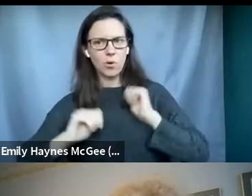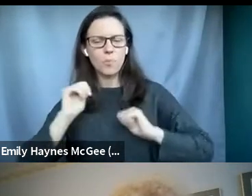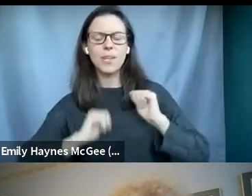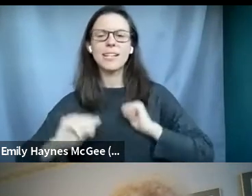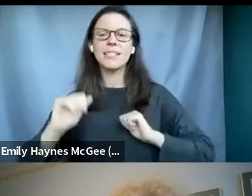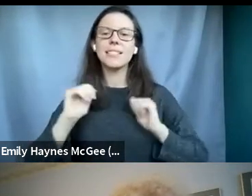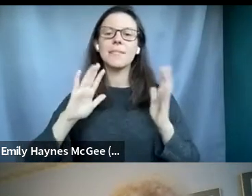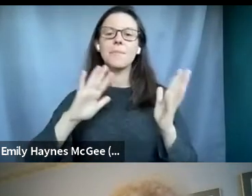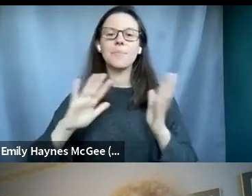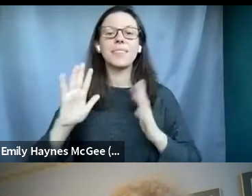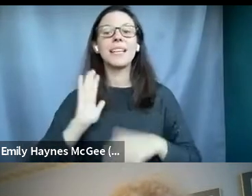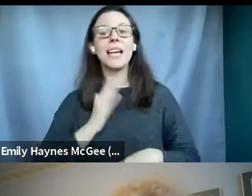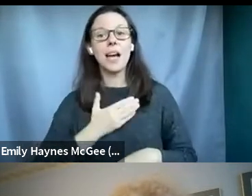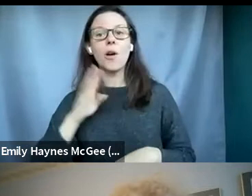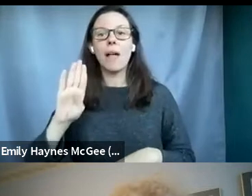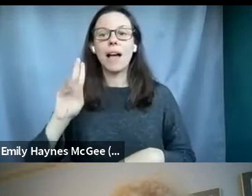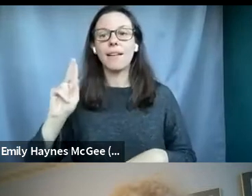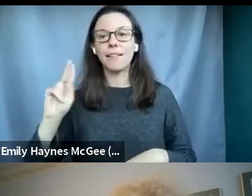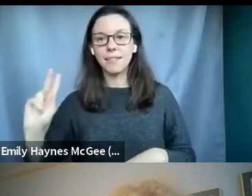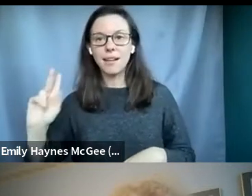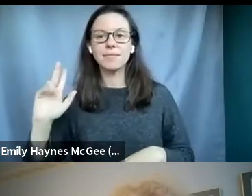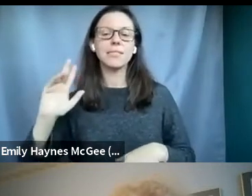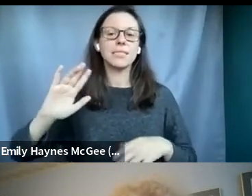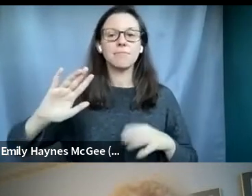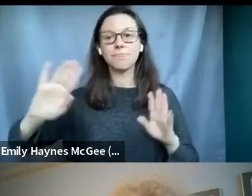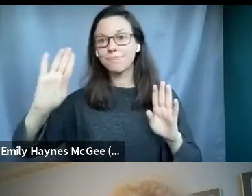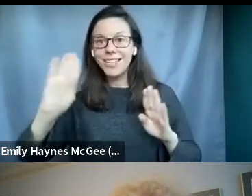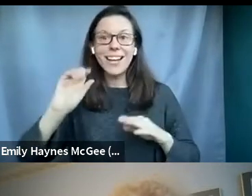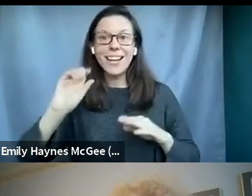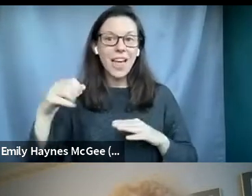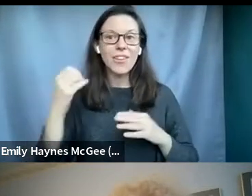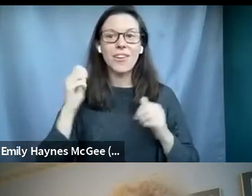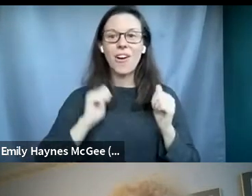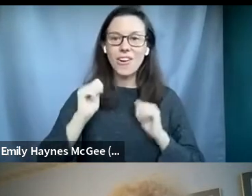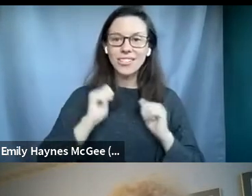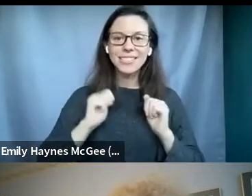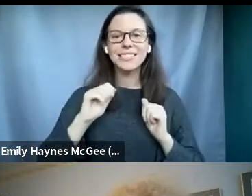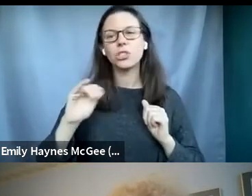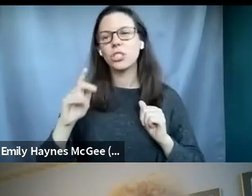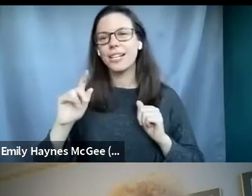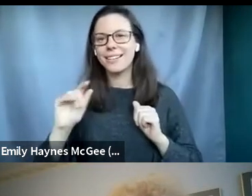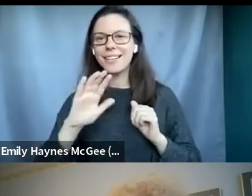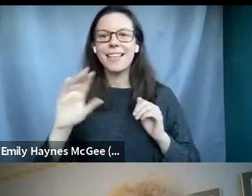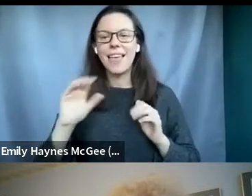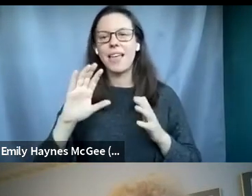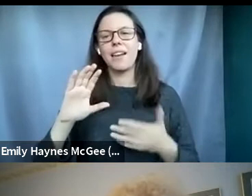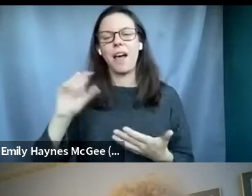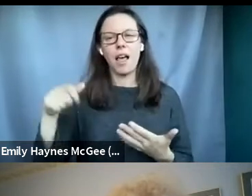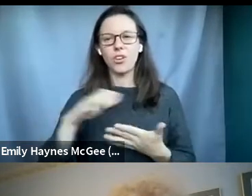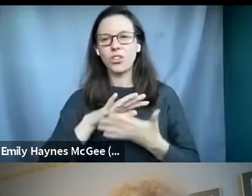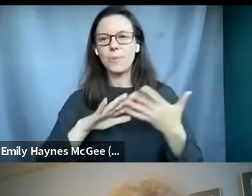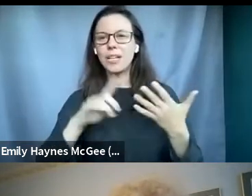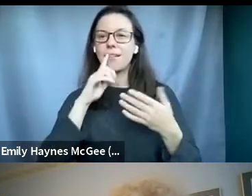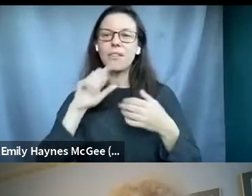Cotton Candy performance, another artist showcase which was Jayda and another local musician.